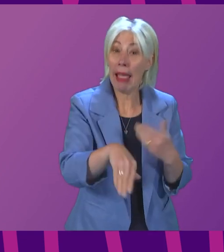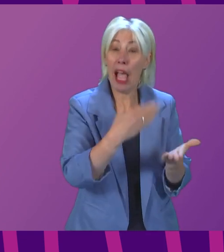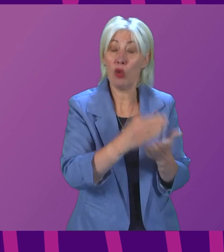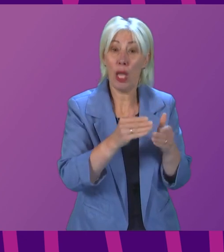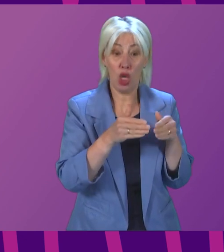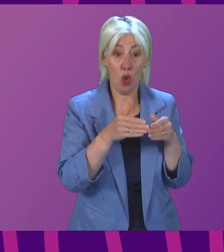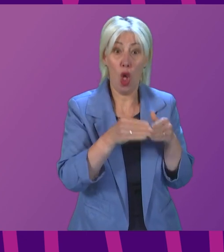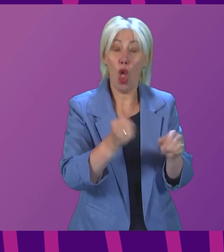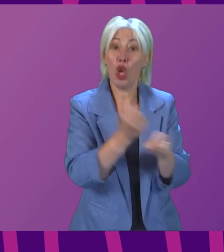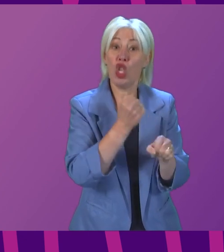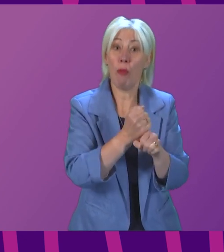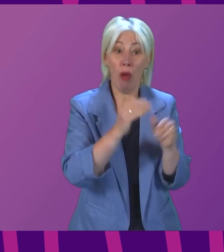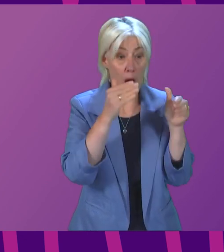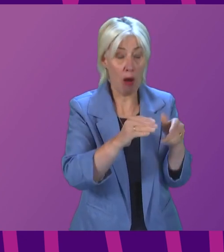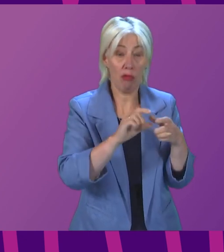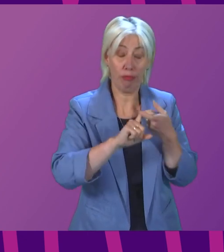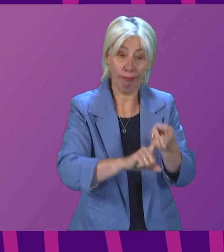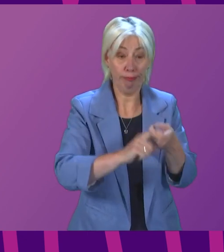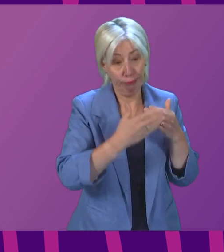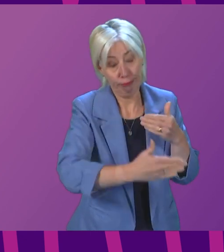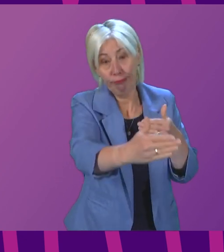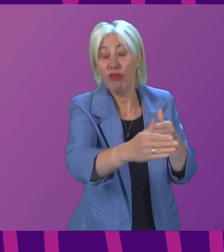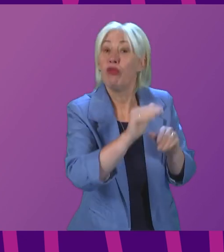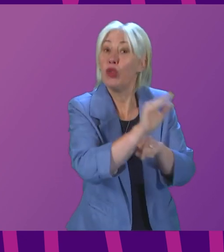That is what the Government will continue to focus on.